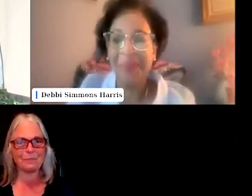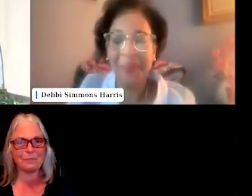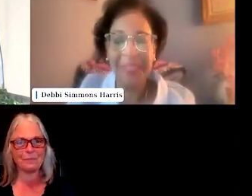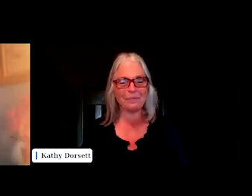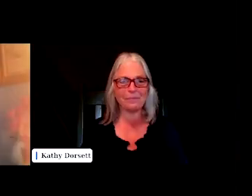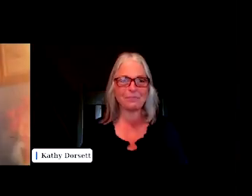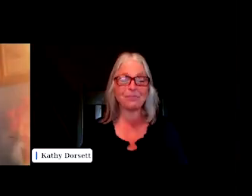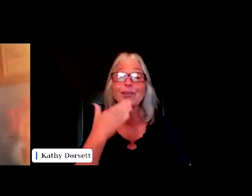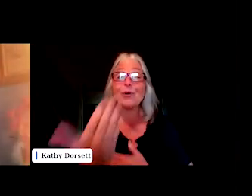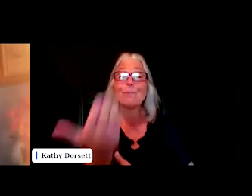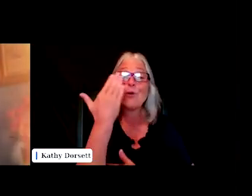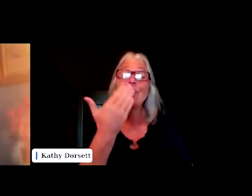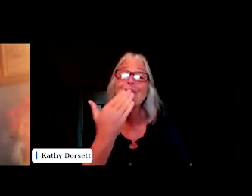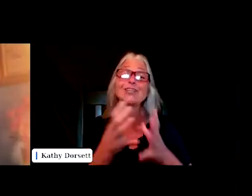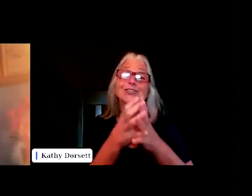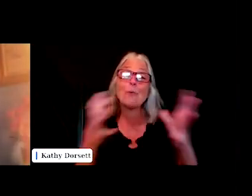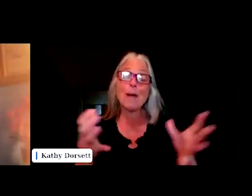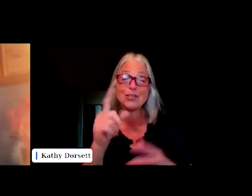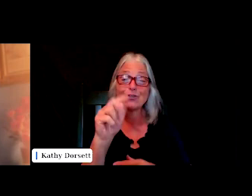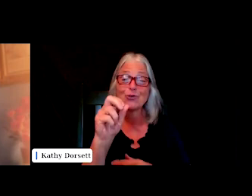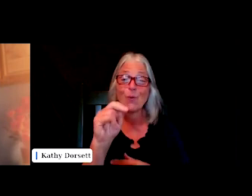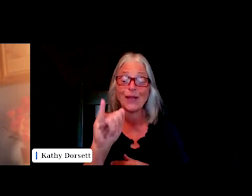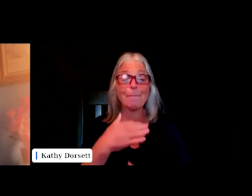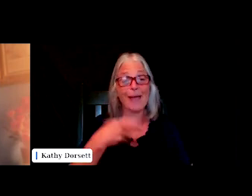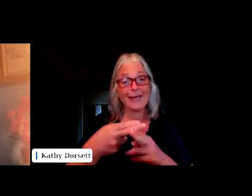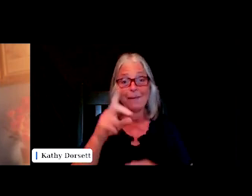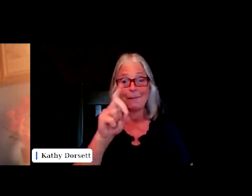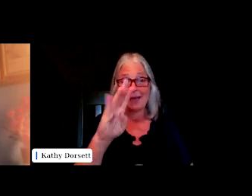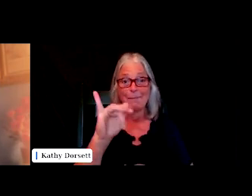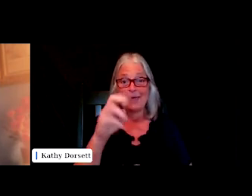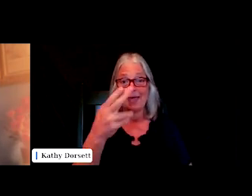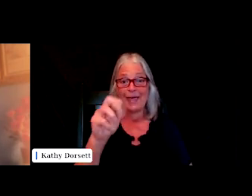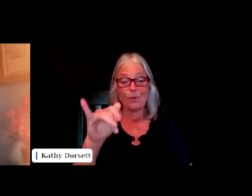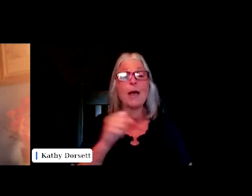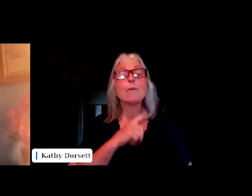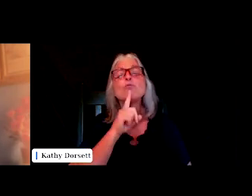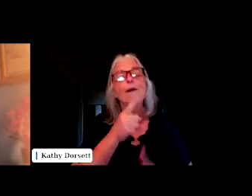Good morning, and thank you so much, Tony. My name is Debbie Harris, and I'm actually from Minnesota.